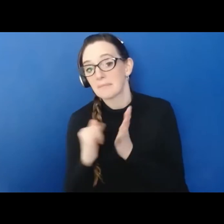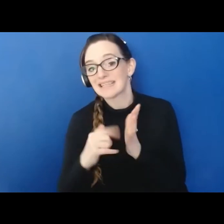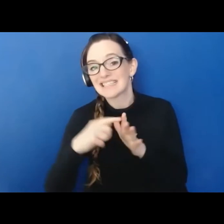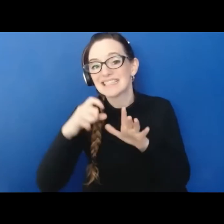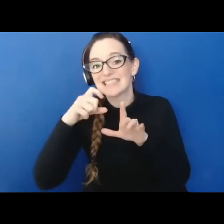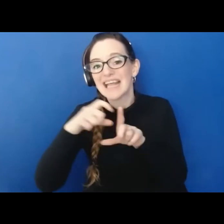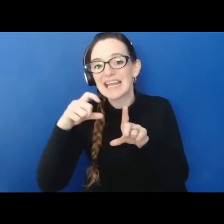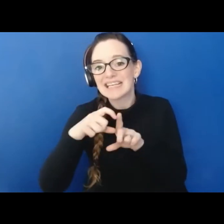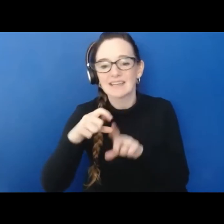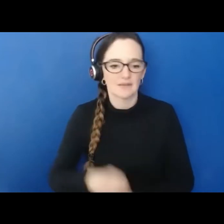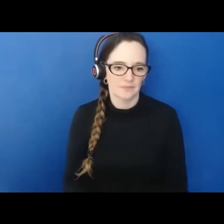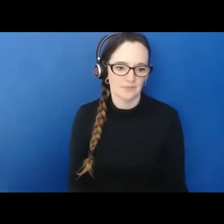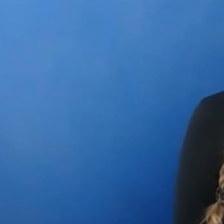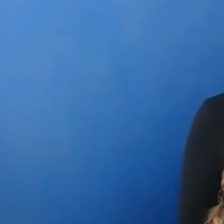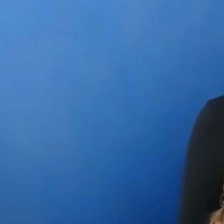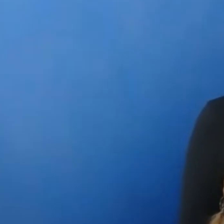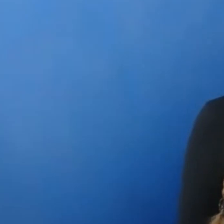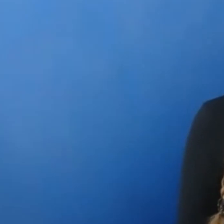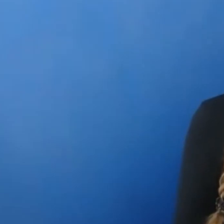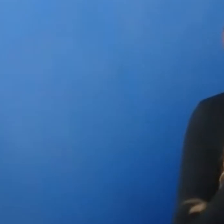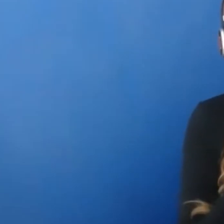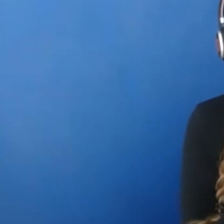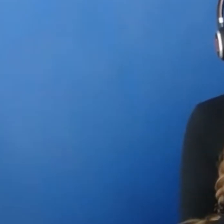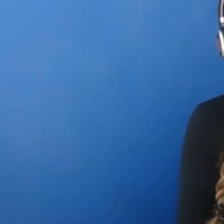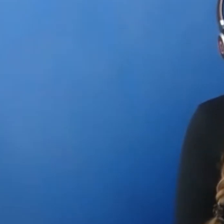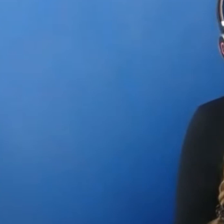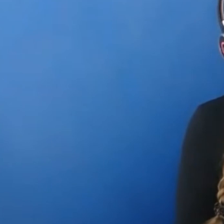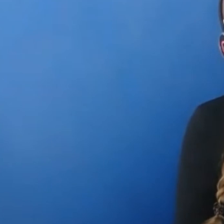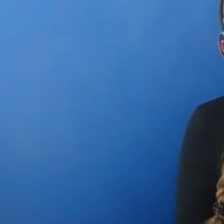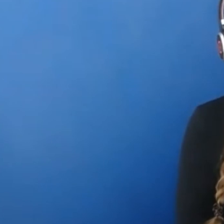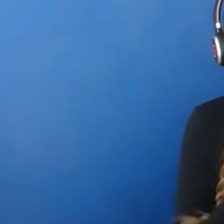Thanks, Jes, thanks everyone for joining from wherever you re joining from